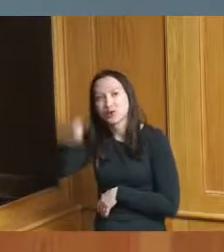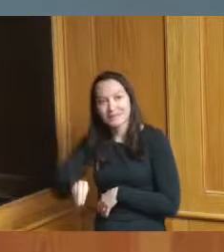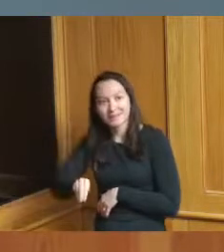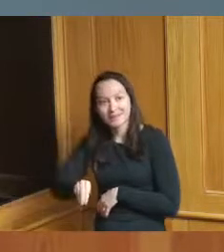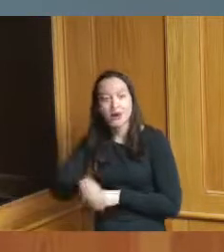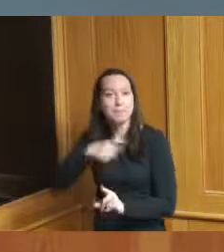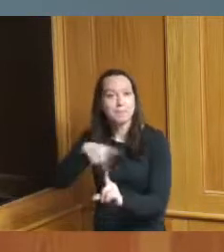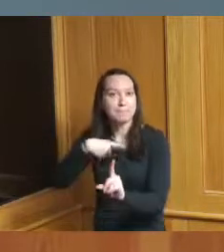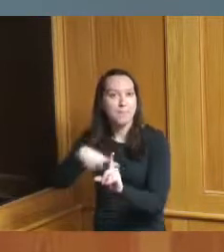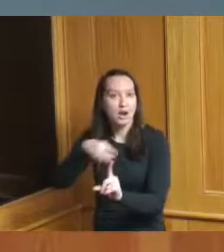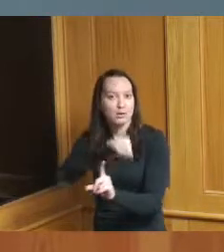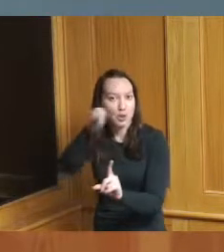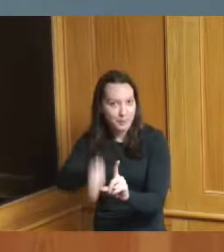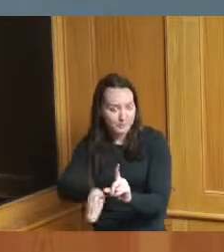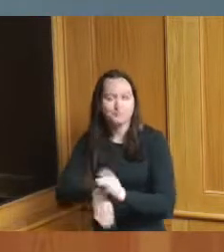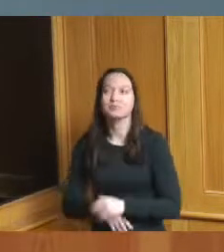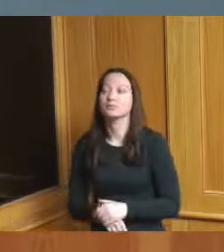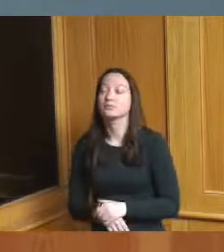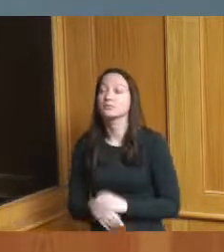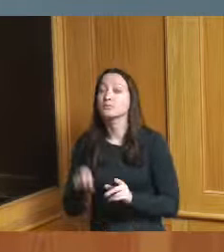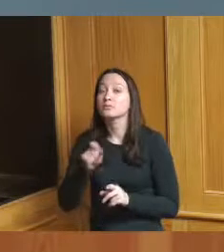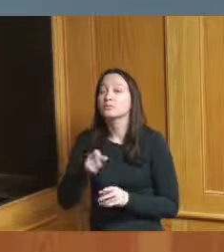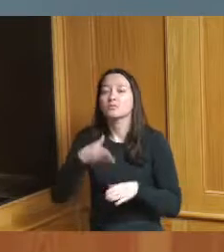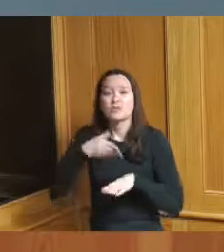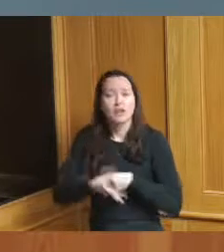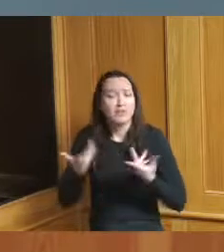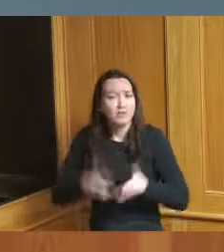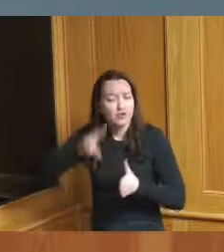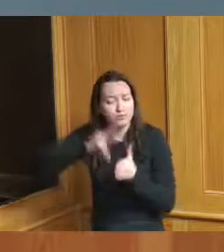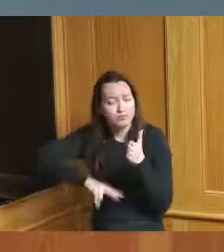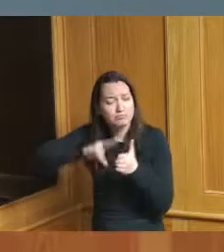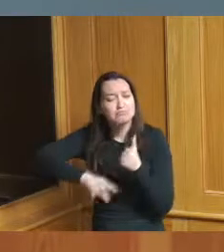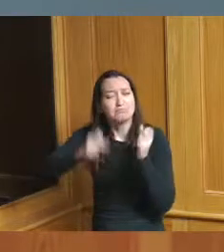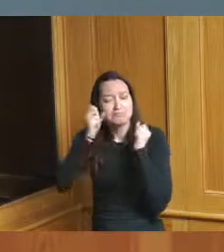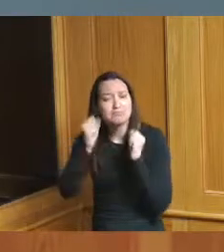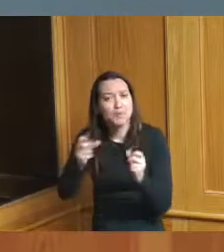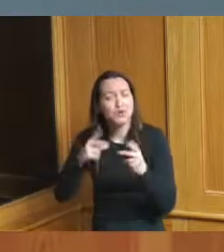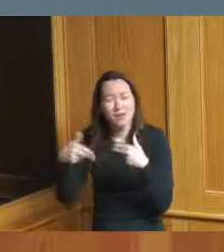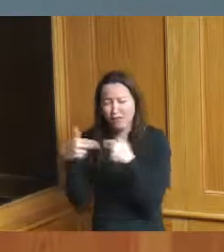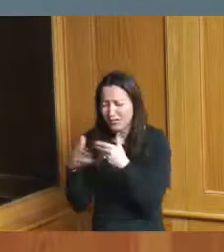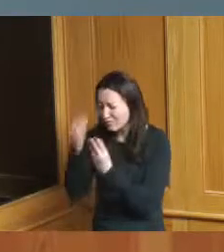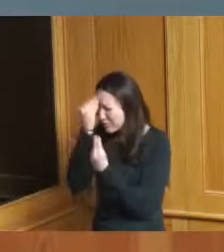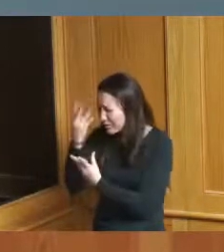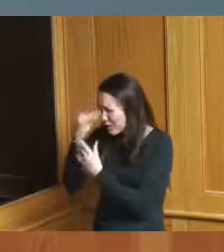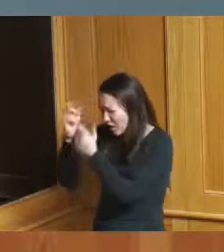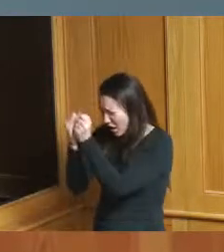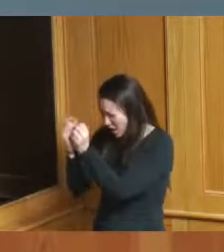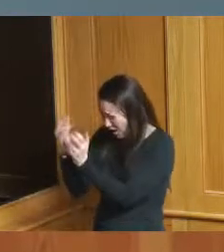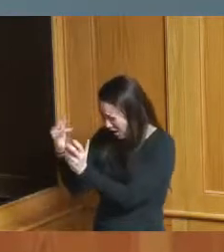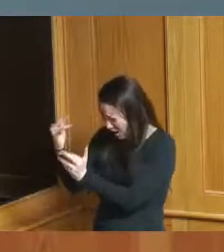positivity rate and whereas after review of multiple streams of information and understanding